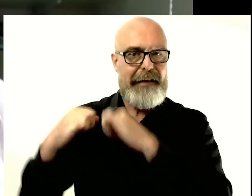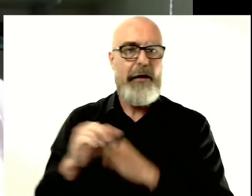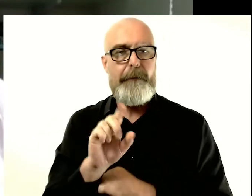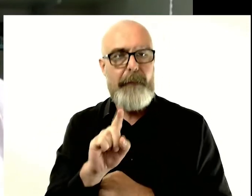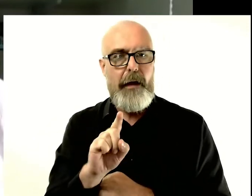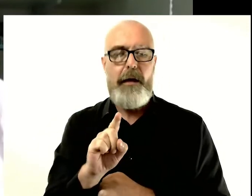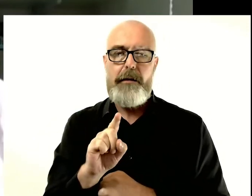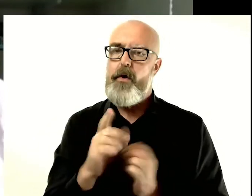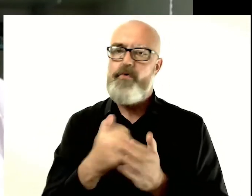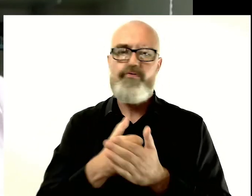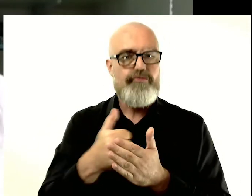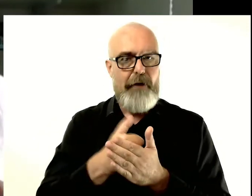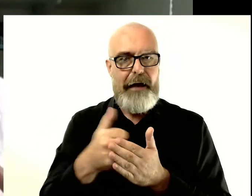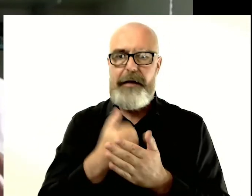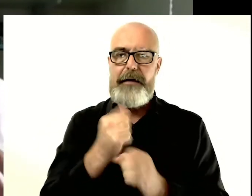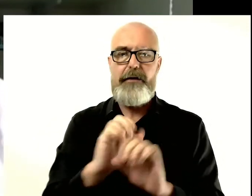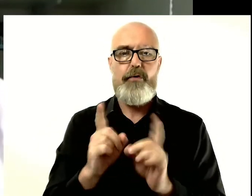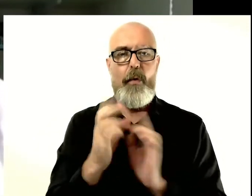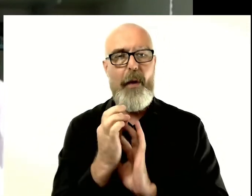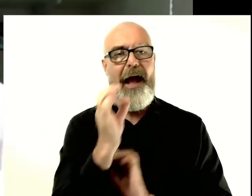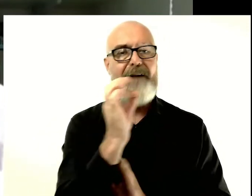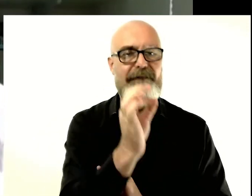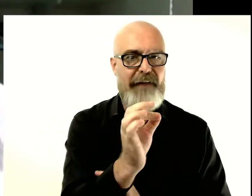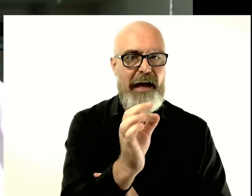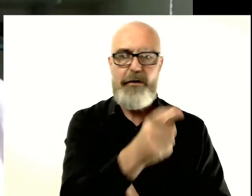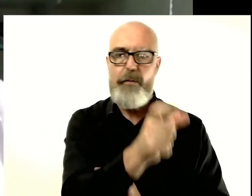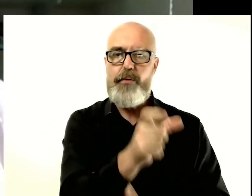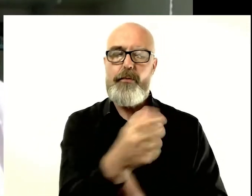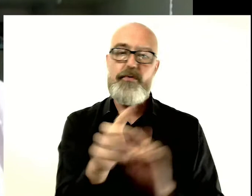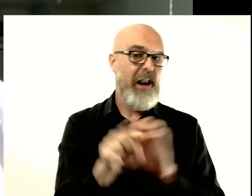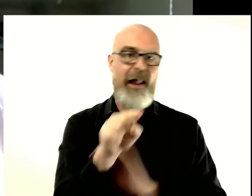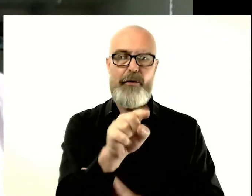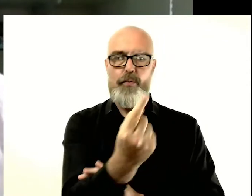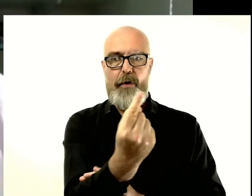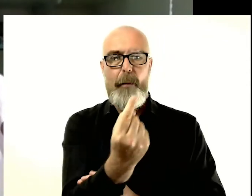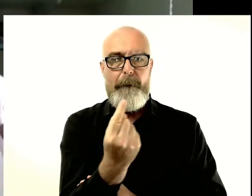medical school building